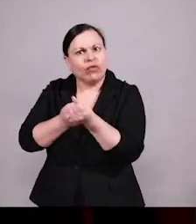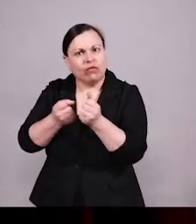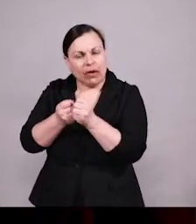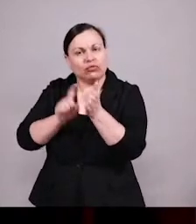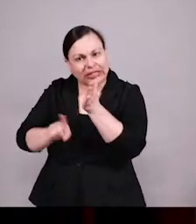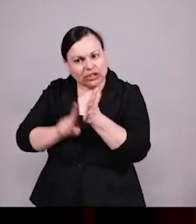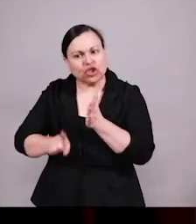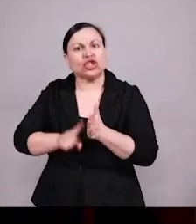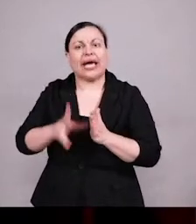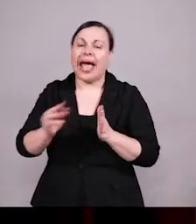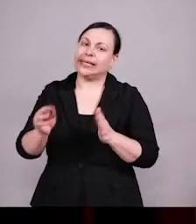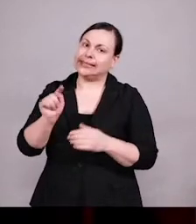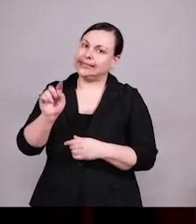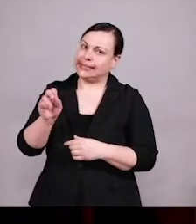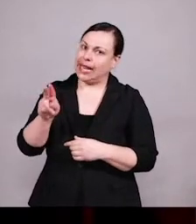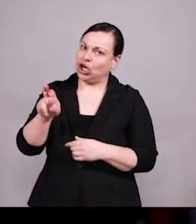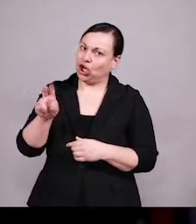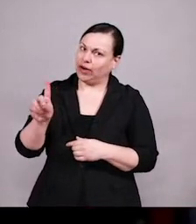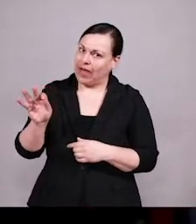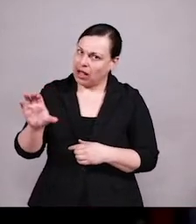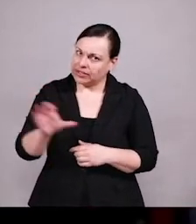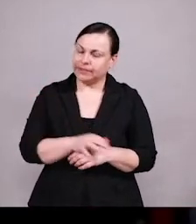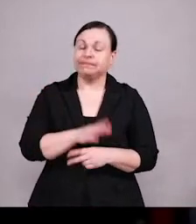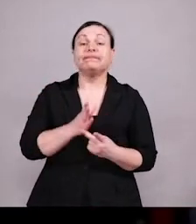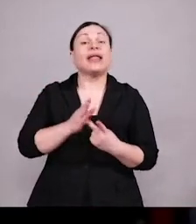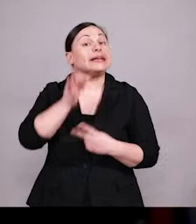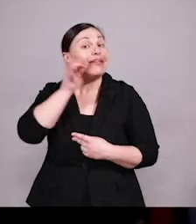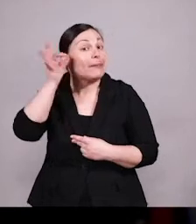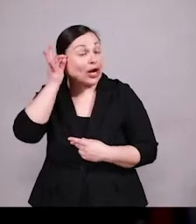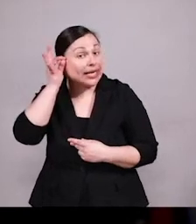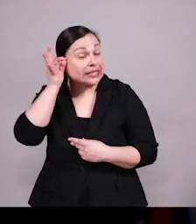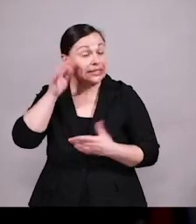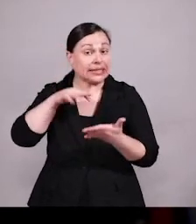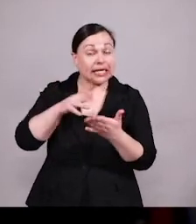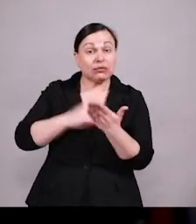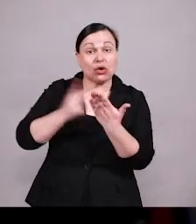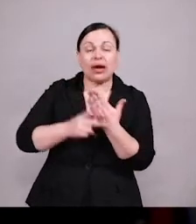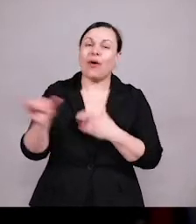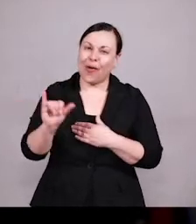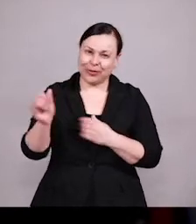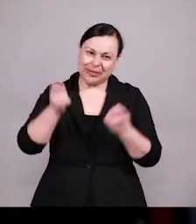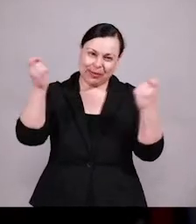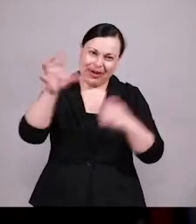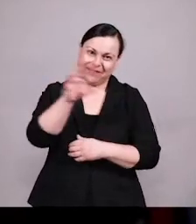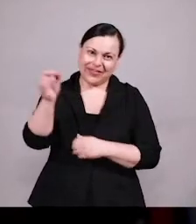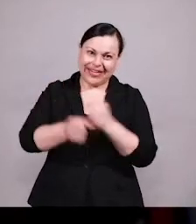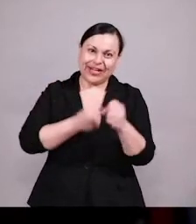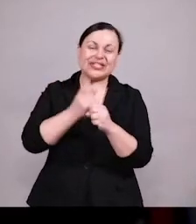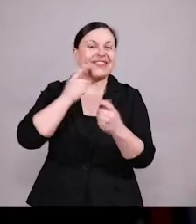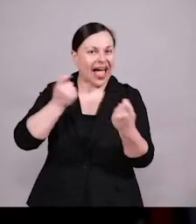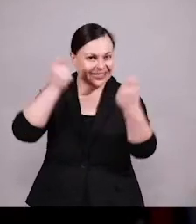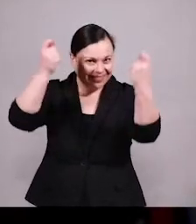and tenuered faculty. The Native American studies. program also celebrated 50 years of excellence